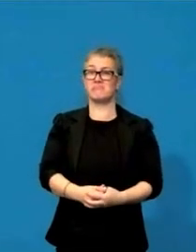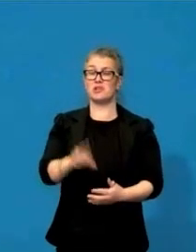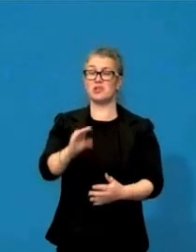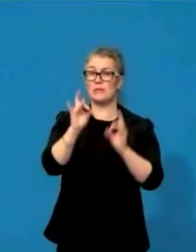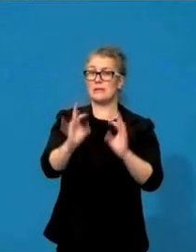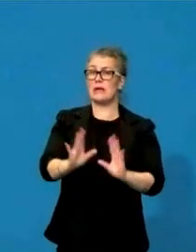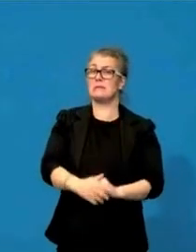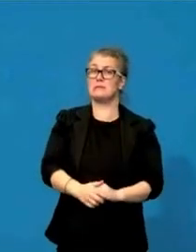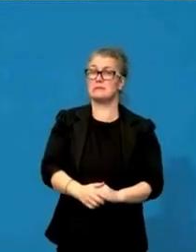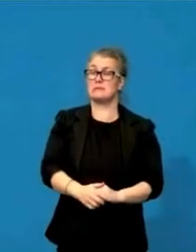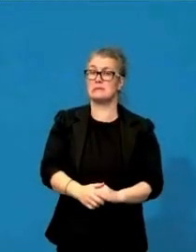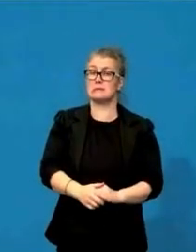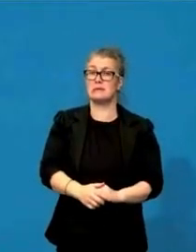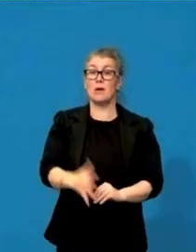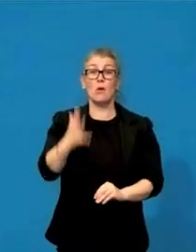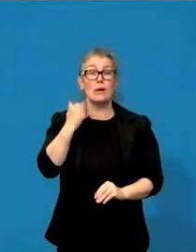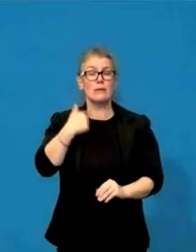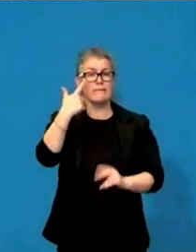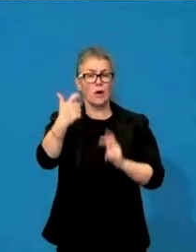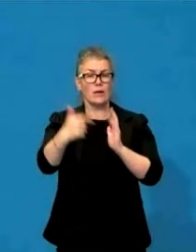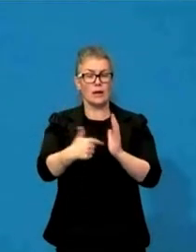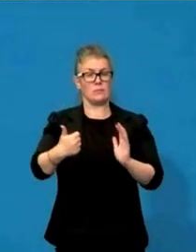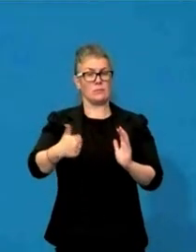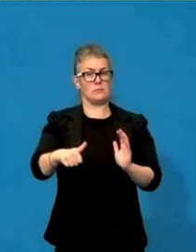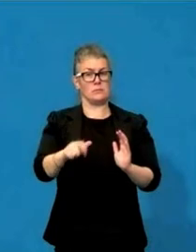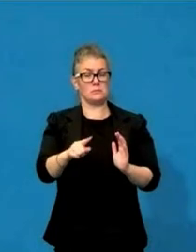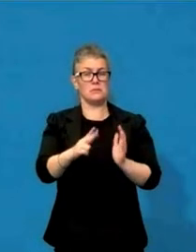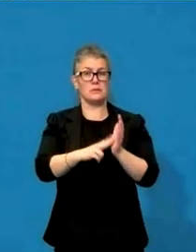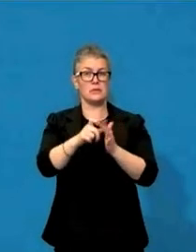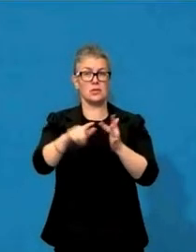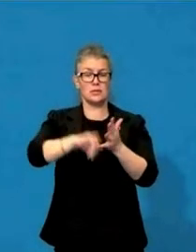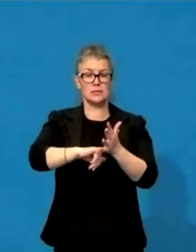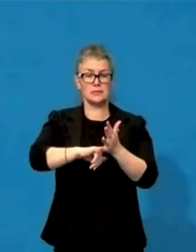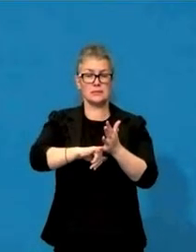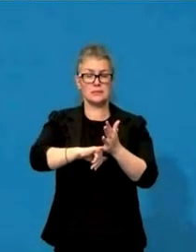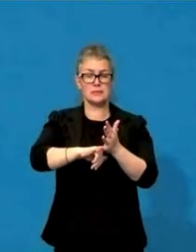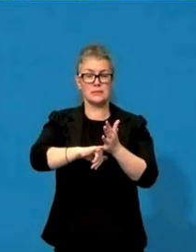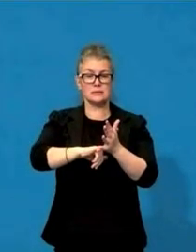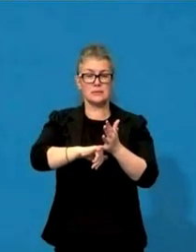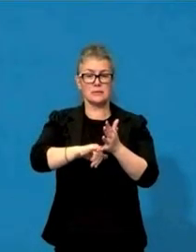The first time I found out about the NDIS was when Ronita came home one day with a copy